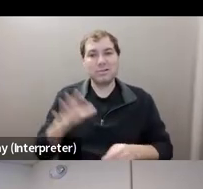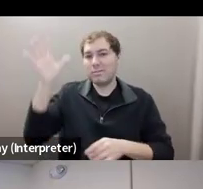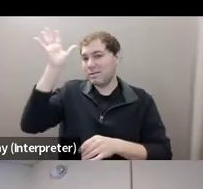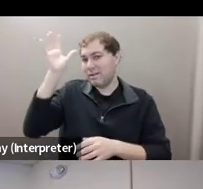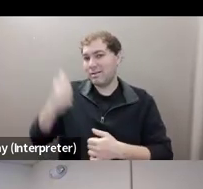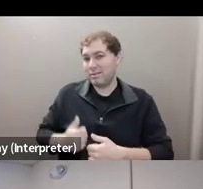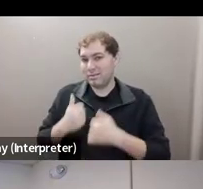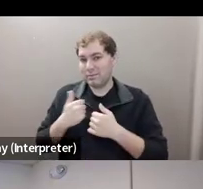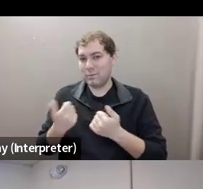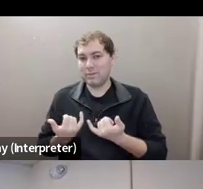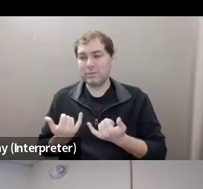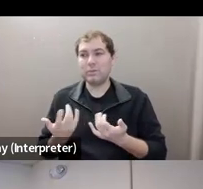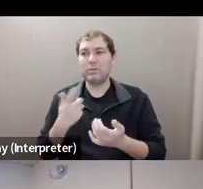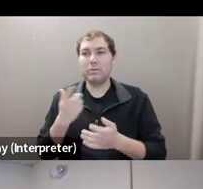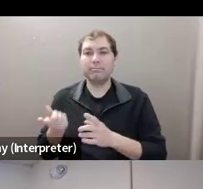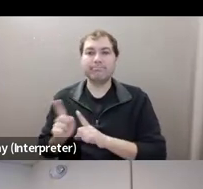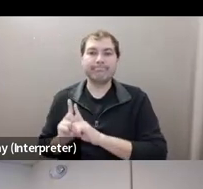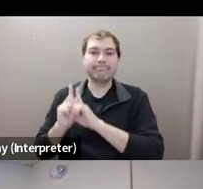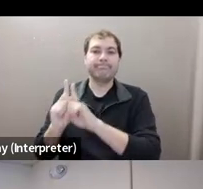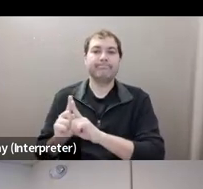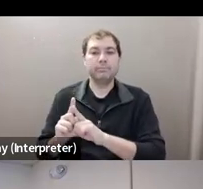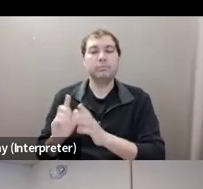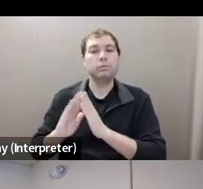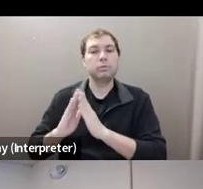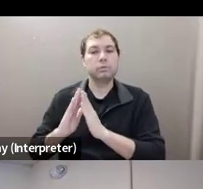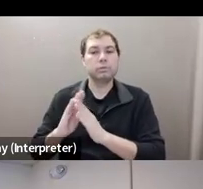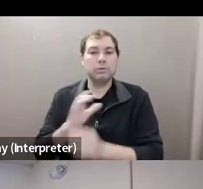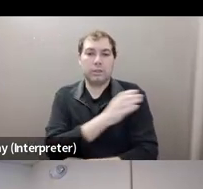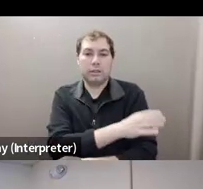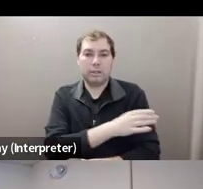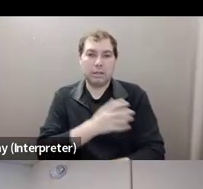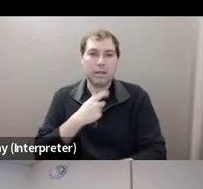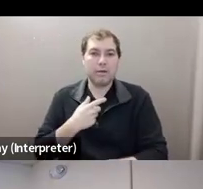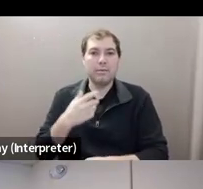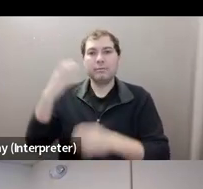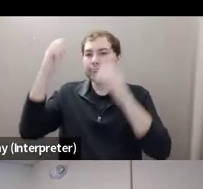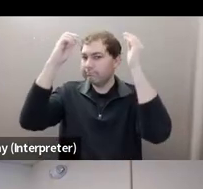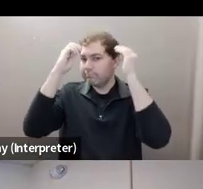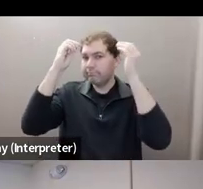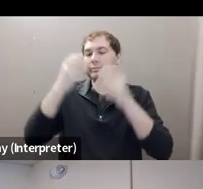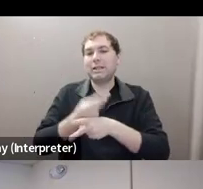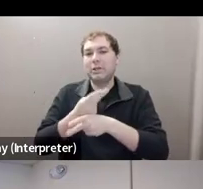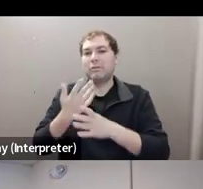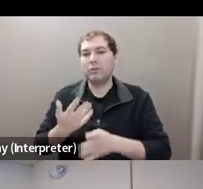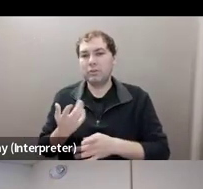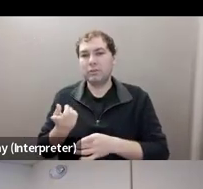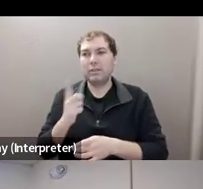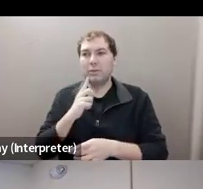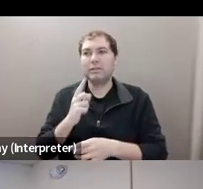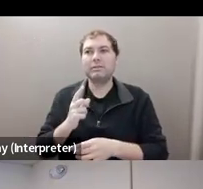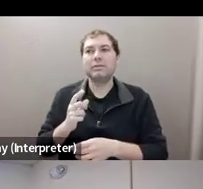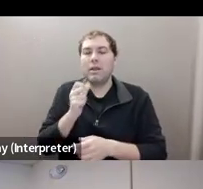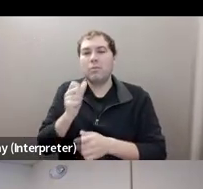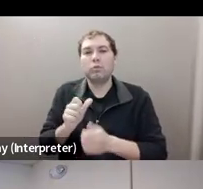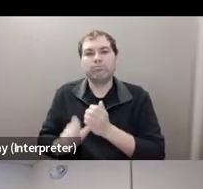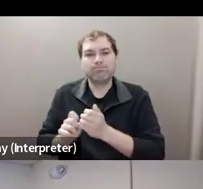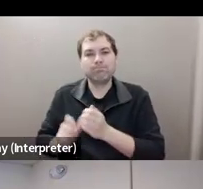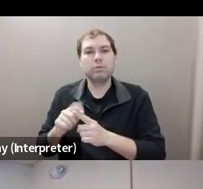Don Posh: and I took him to the community clinic, and I'm wearing my caregiver hat, and I he's incontinent. So I take him to the bathroom right away.